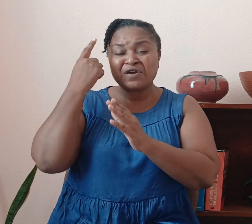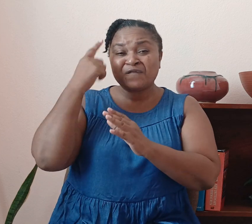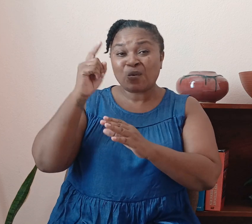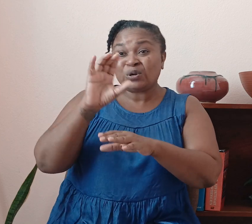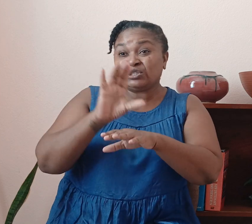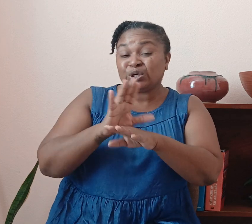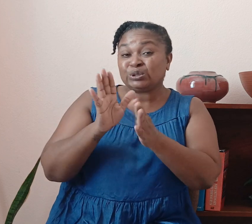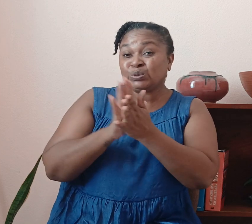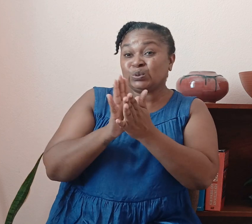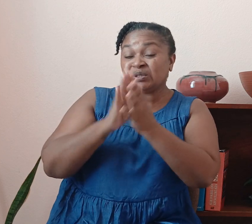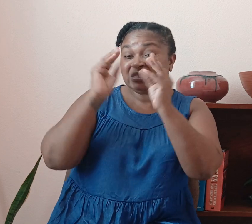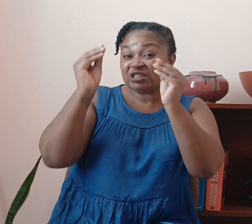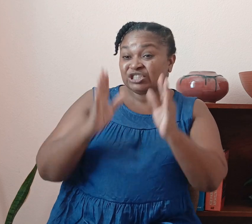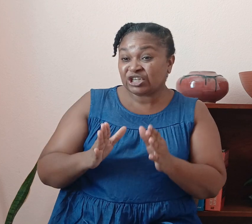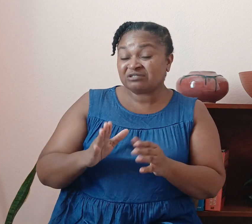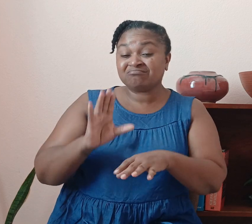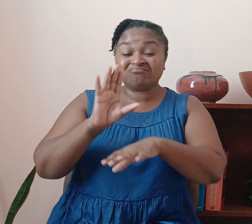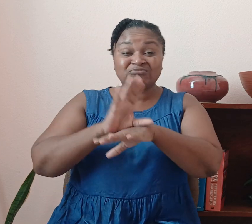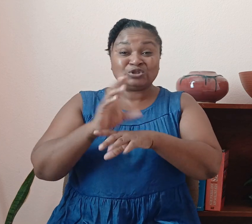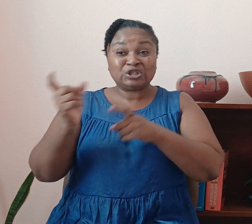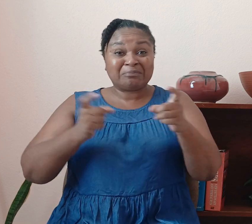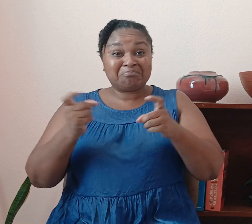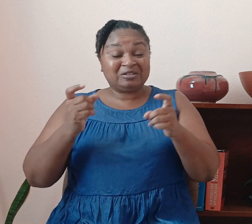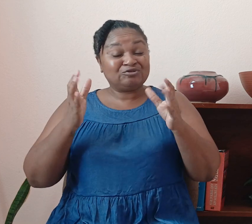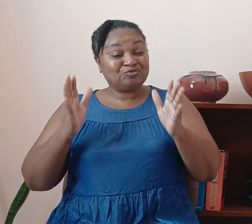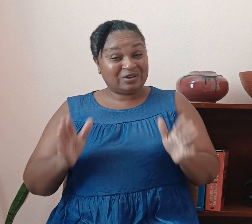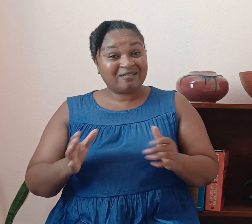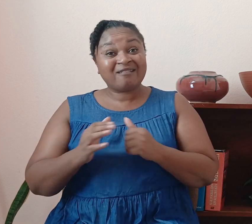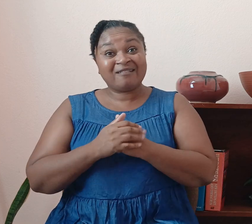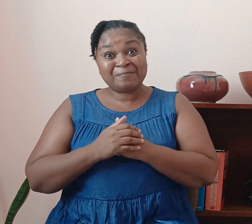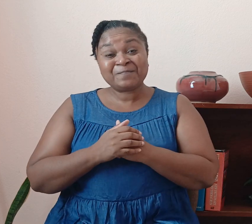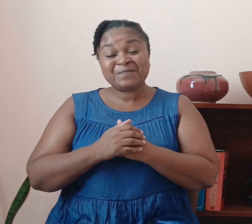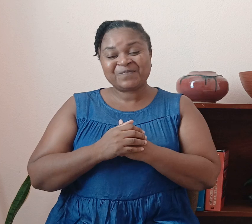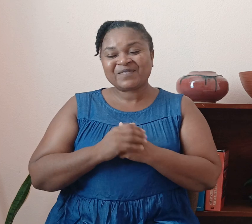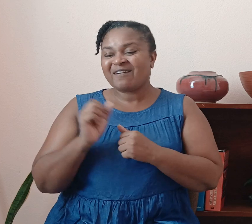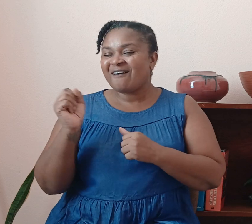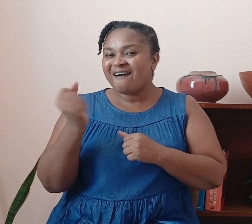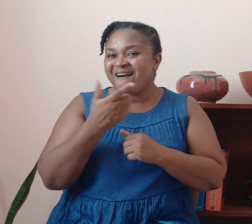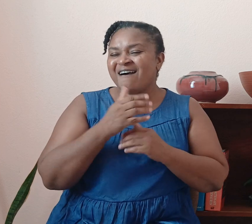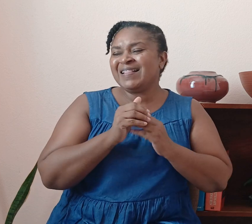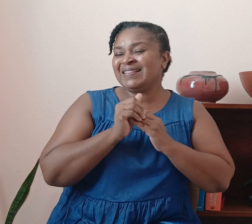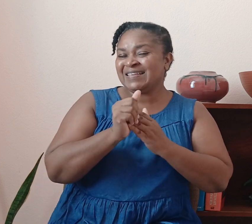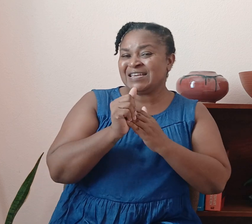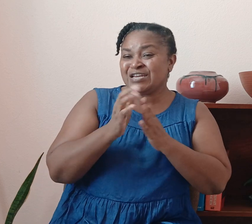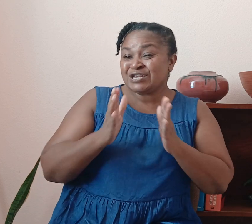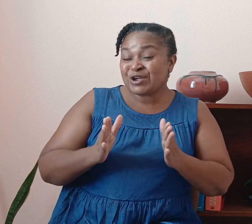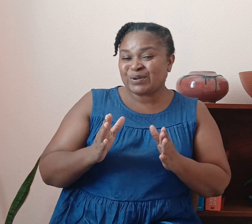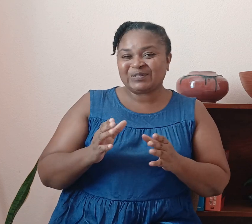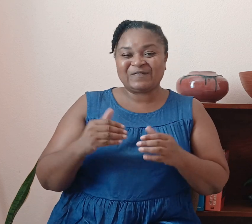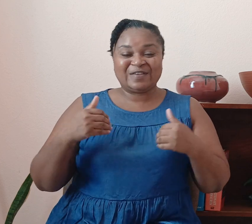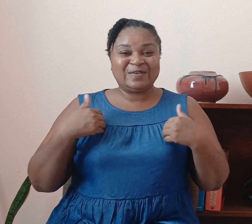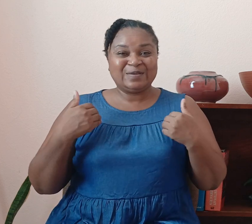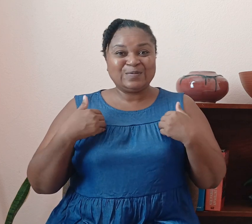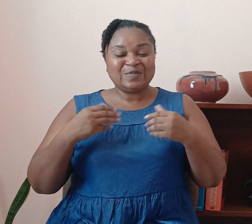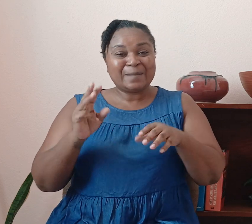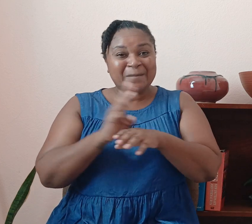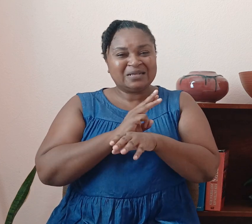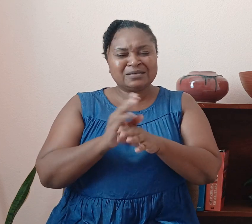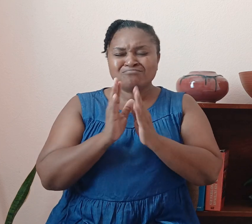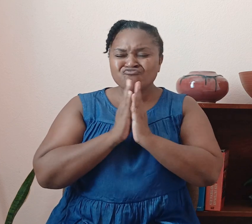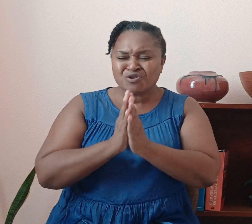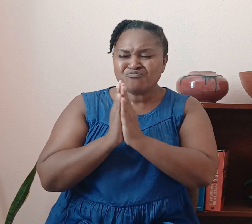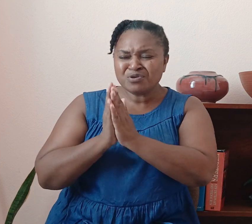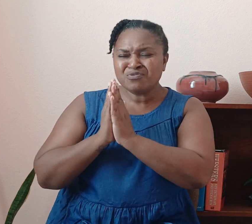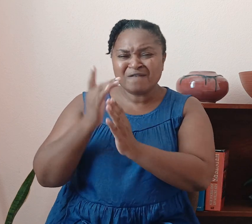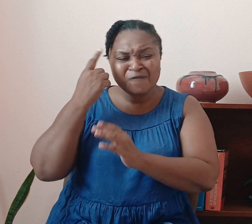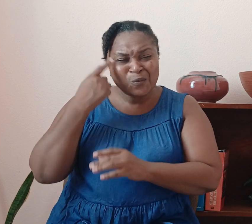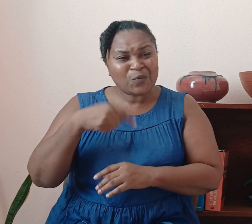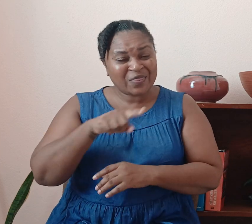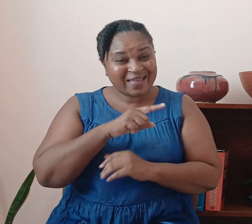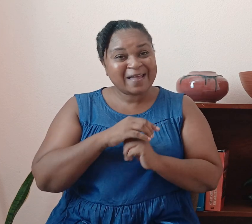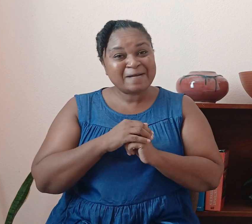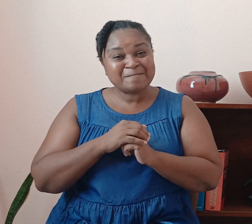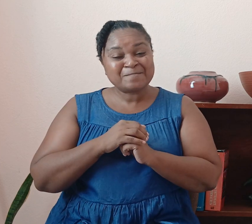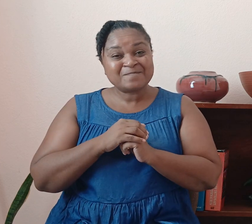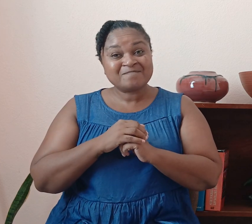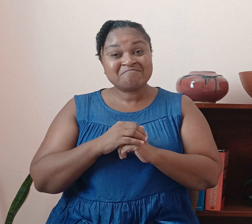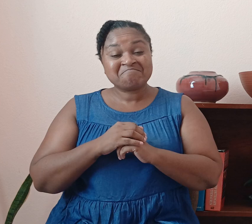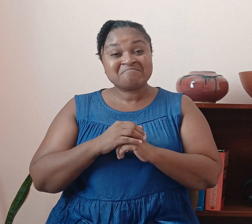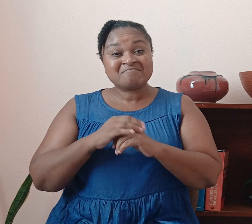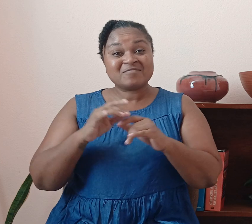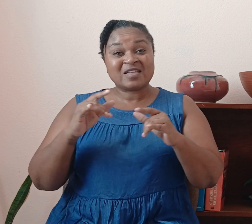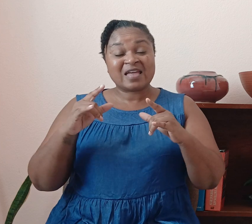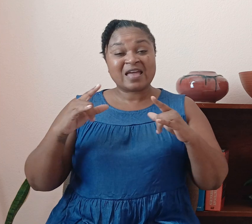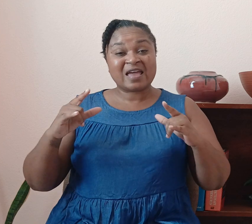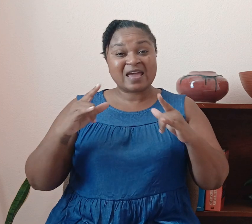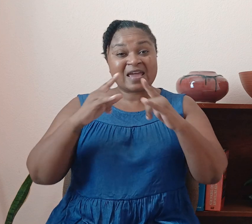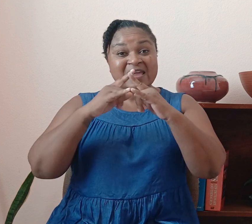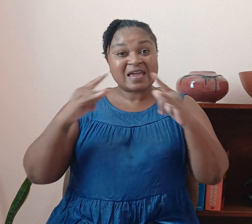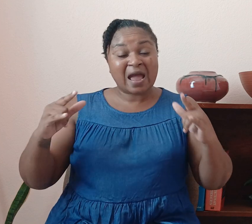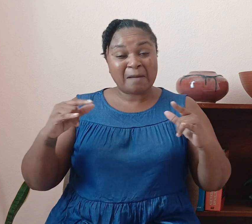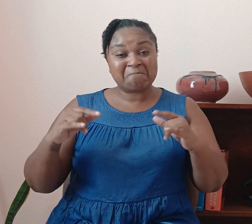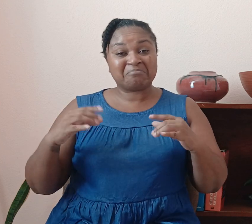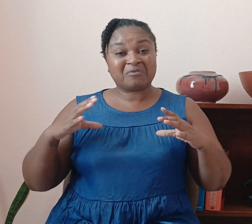administrators, the leaders of youth ministries, camp counsellors and the human resources